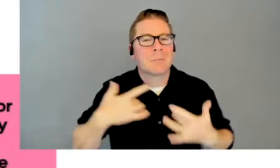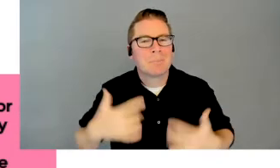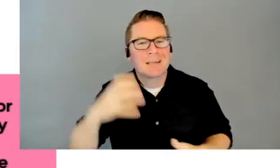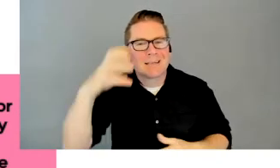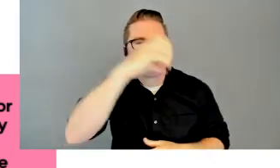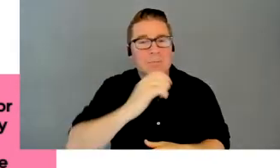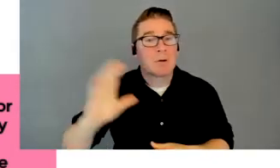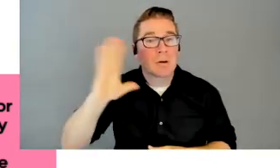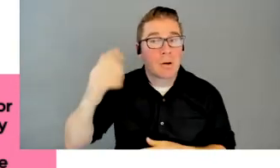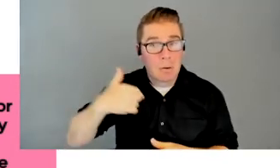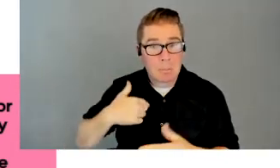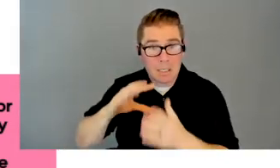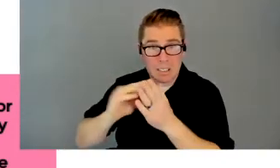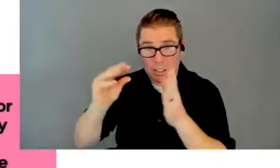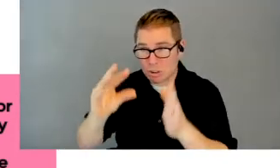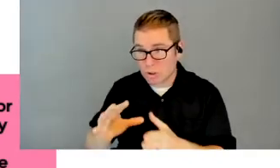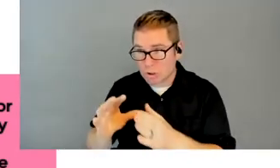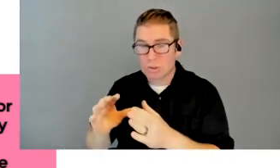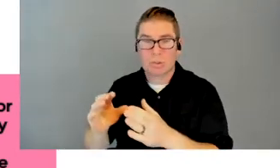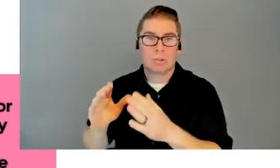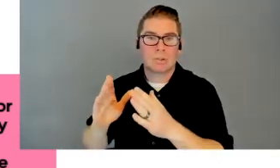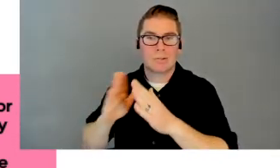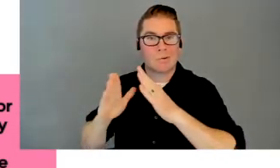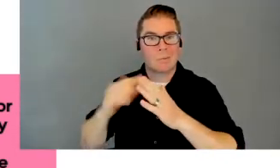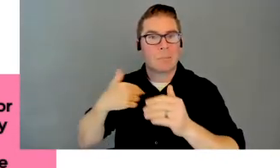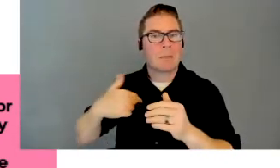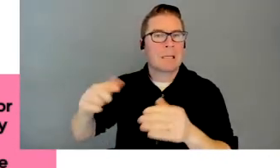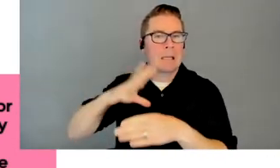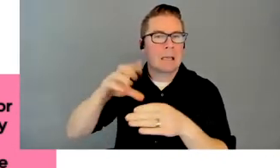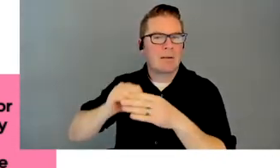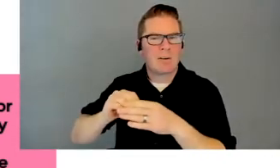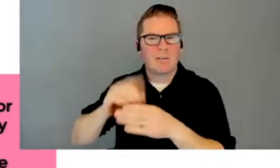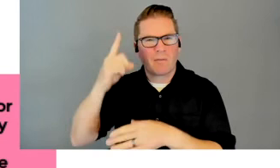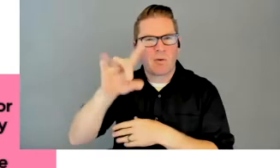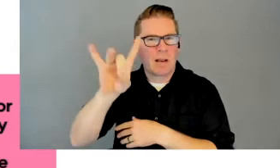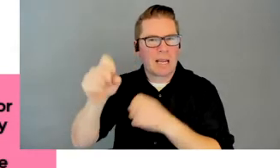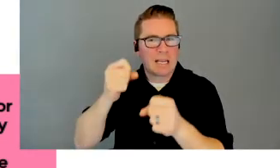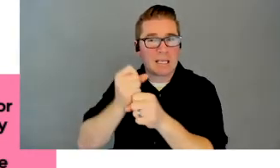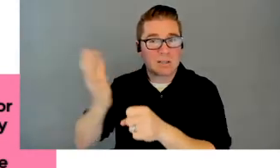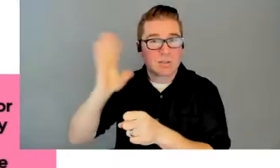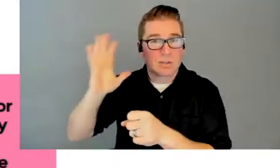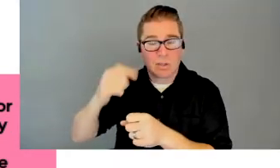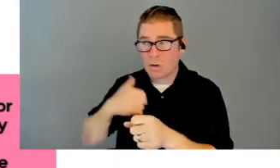the student lounge is inside the cafeteria building. So, you know, if you walk in, there's a little foyer. If you make a right, you're in the cafeteria.